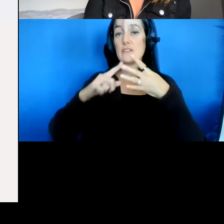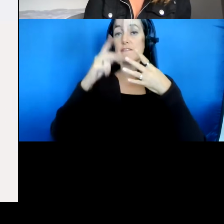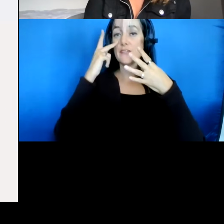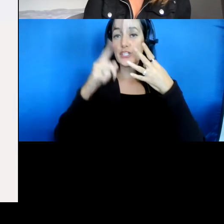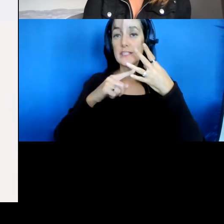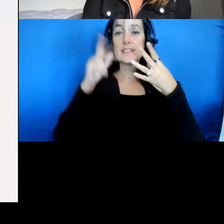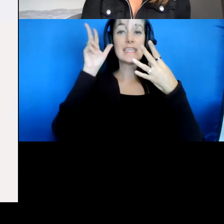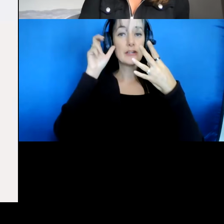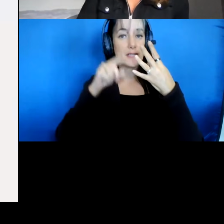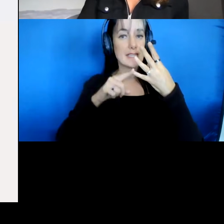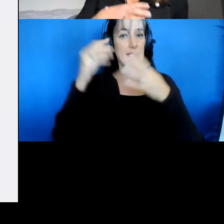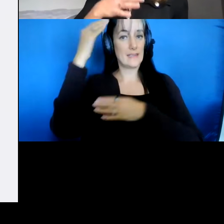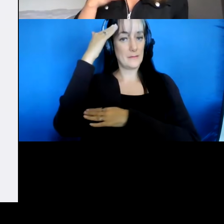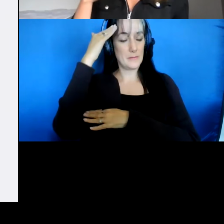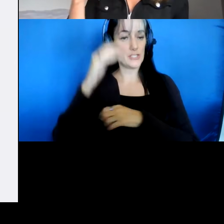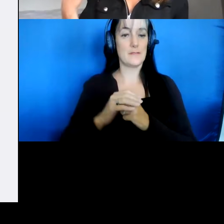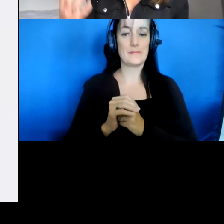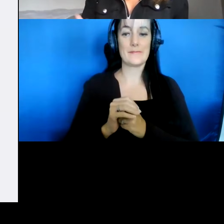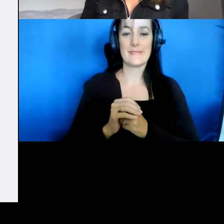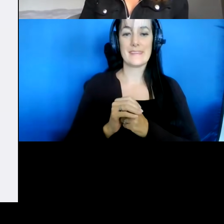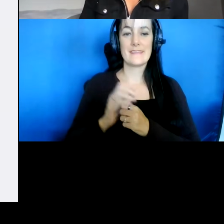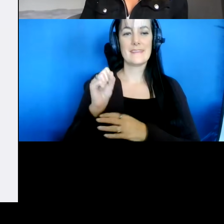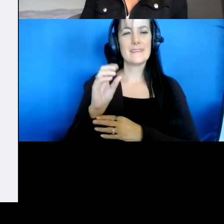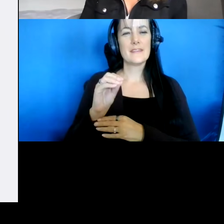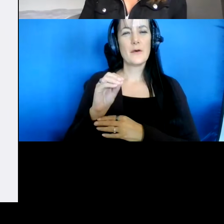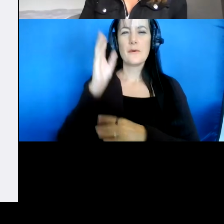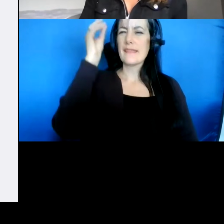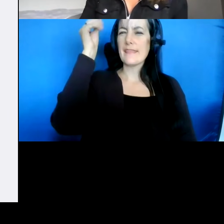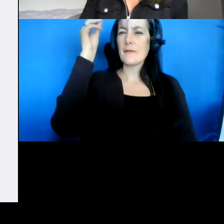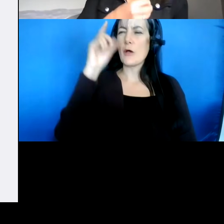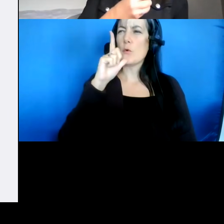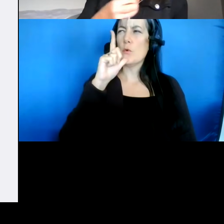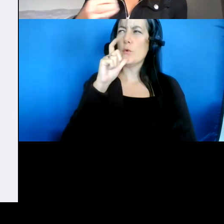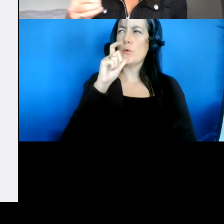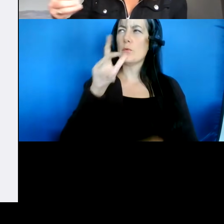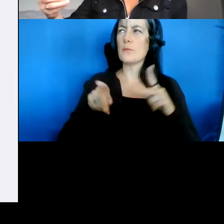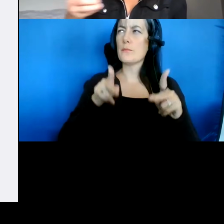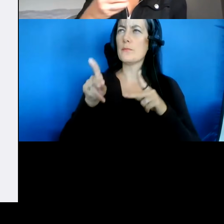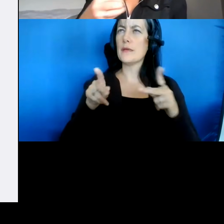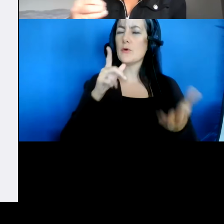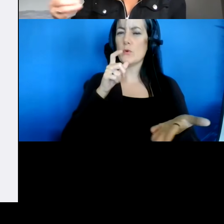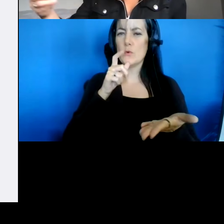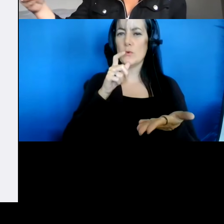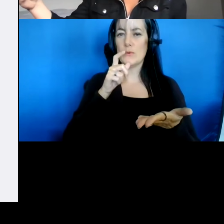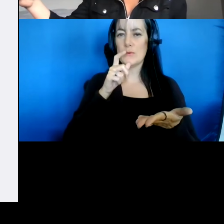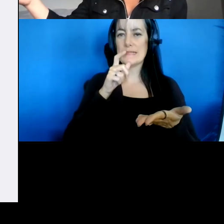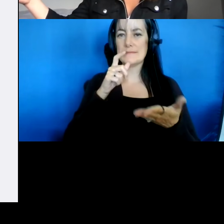learning. So, thinking about the who is where we start, and where we think about who we need to be thinking about